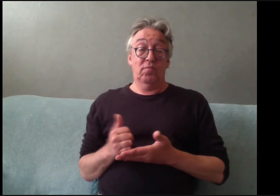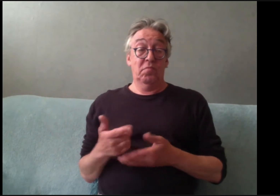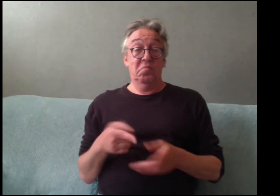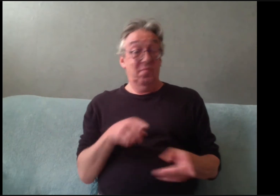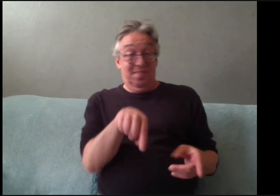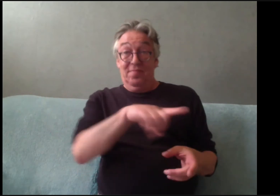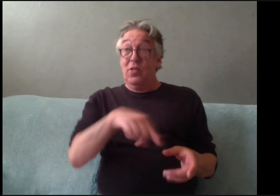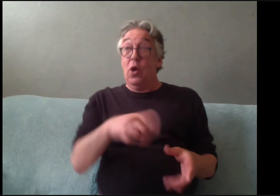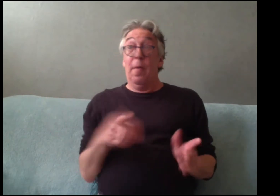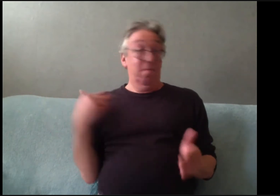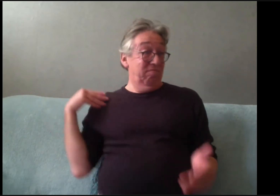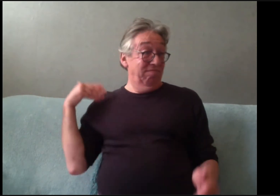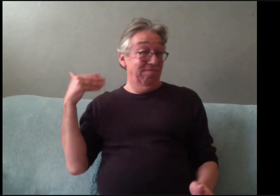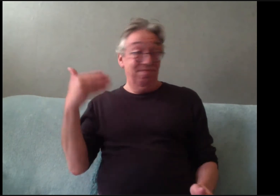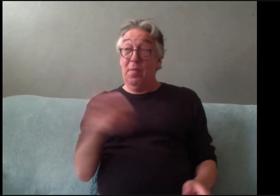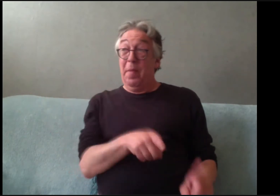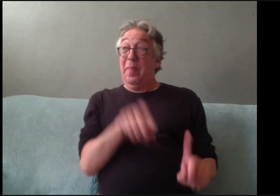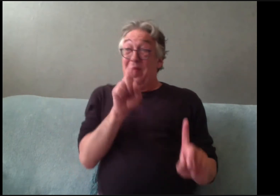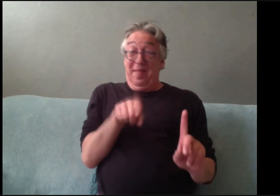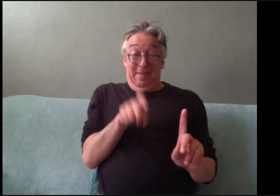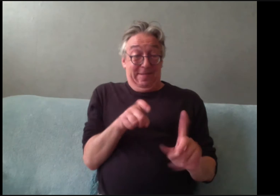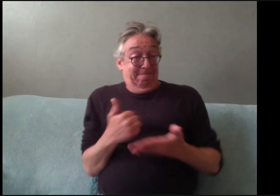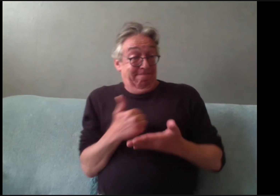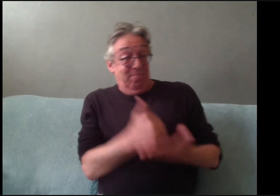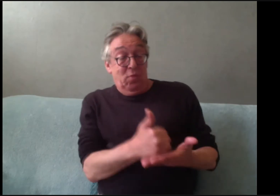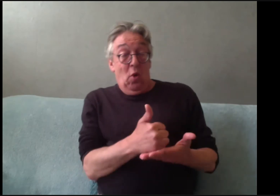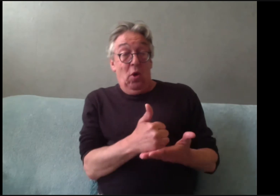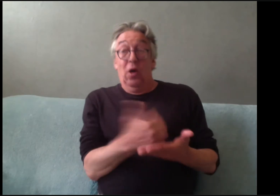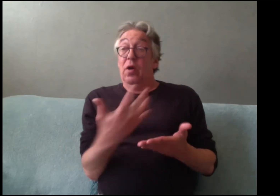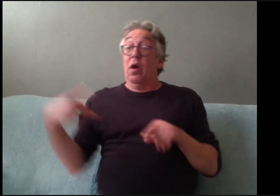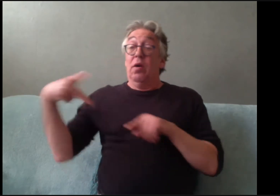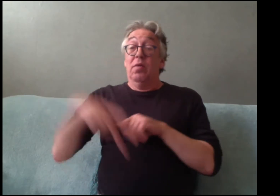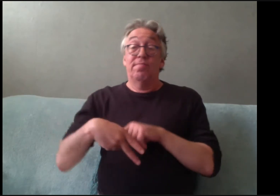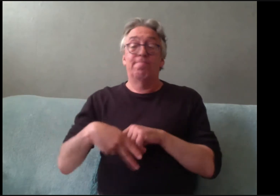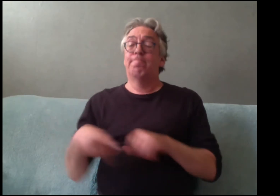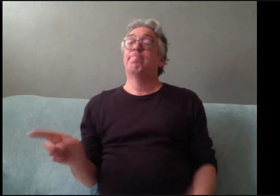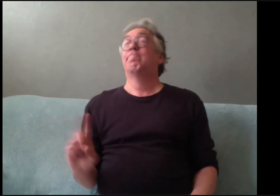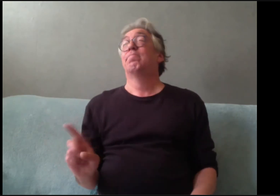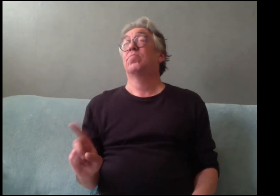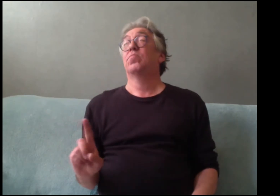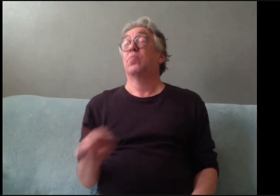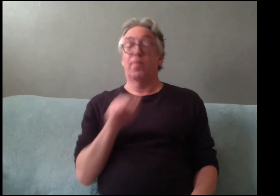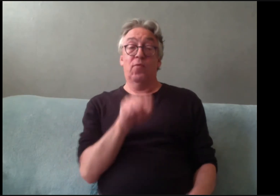and which remains necessary for them and their families.